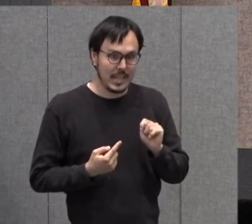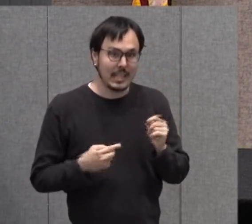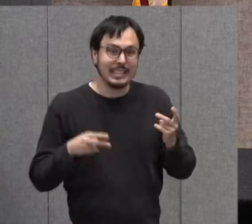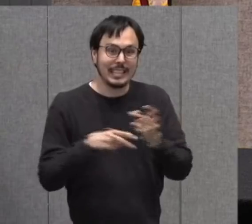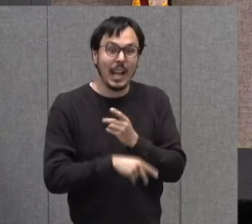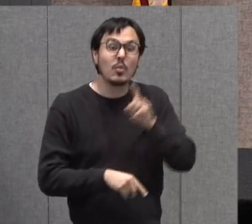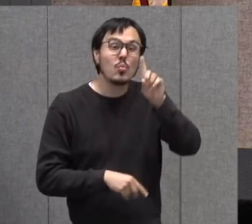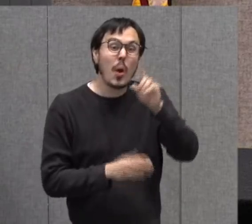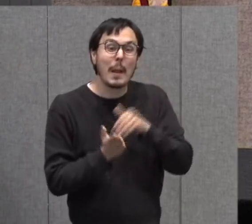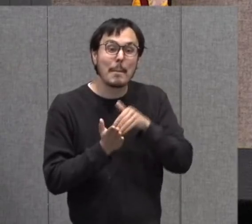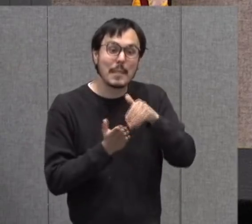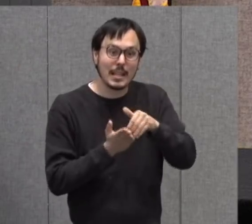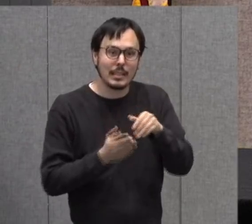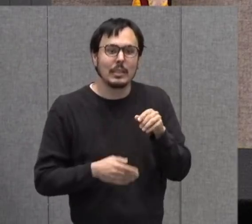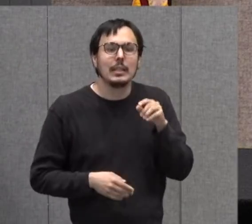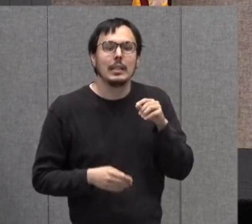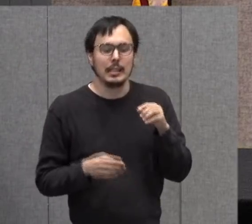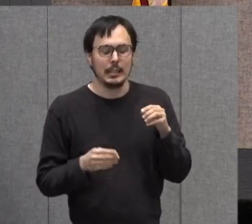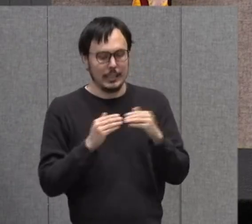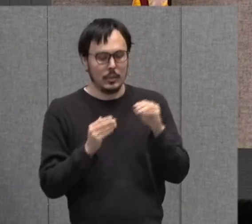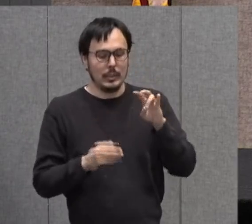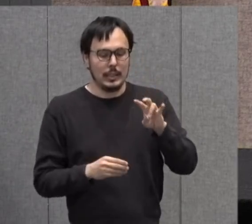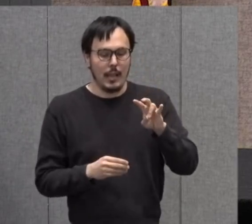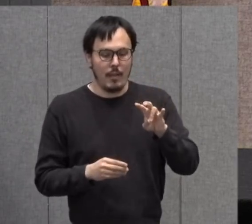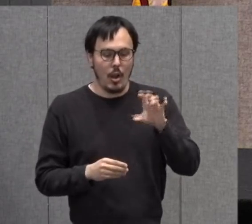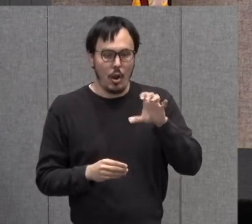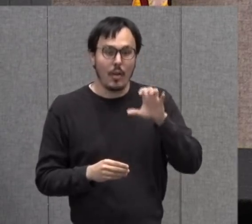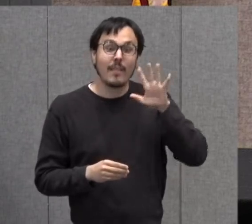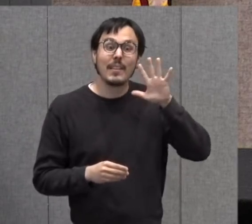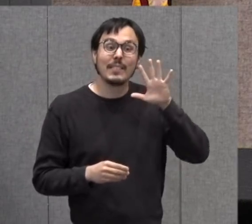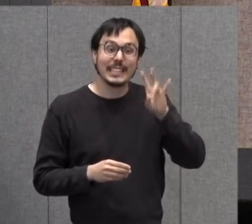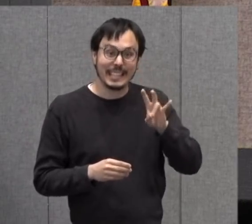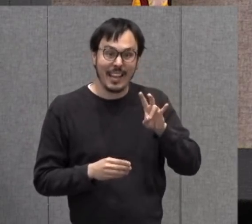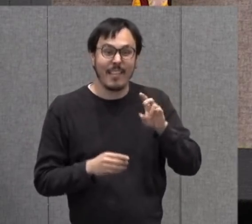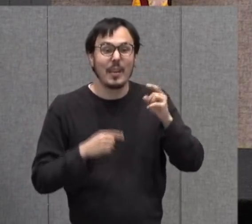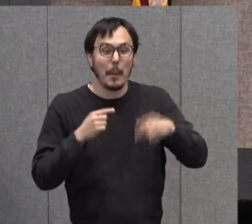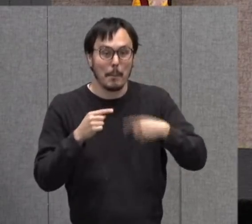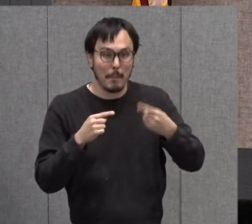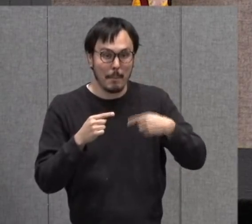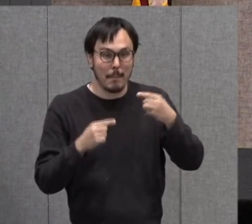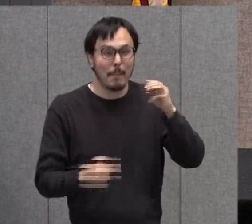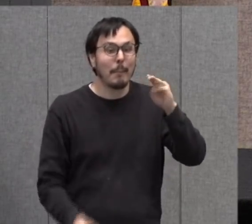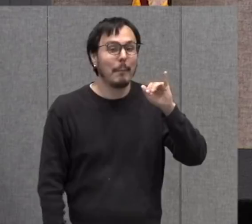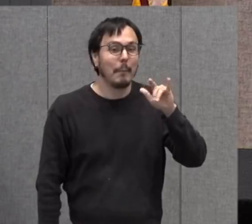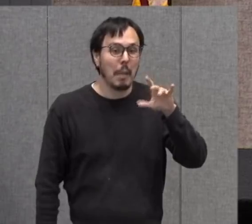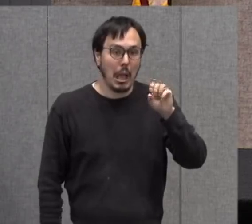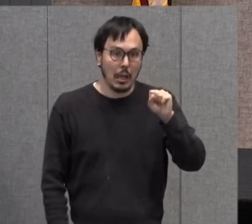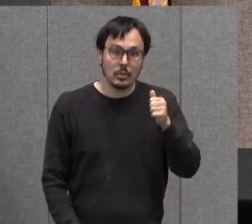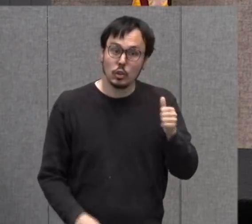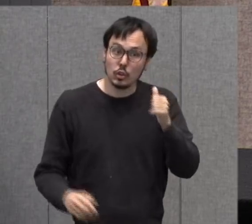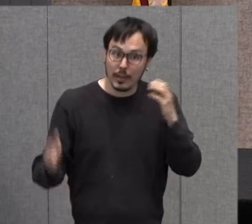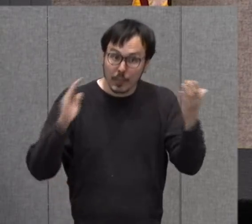and they got 757 miles. So, if you compare that to Mount Everest